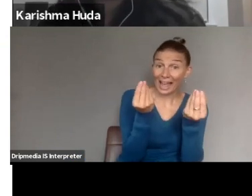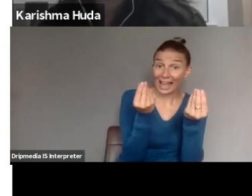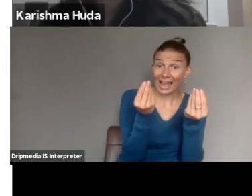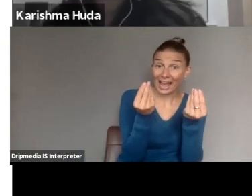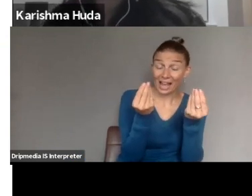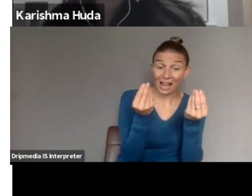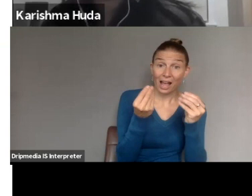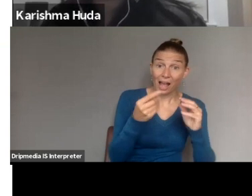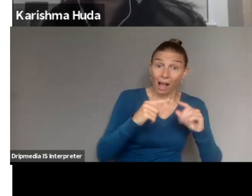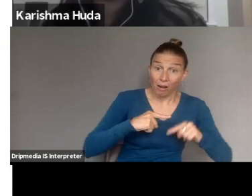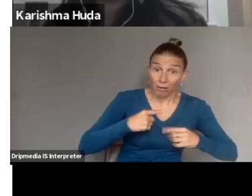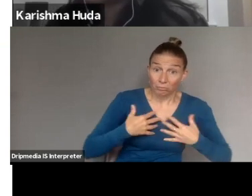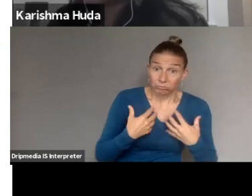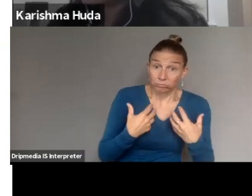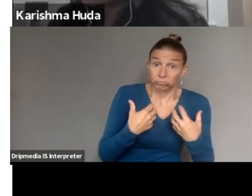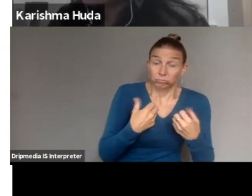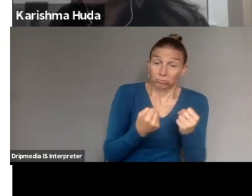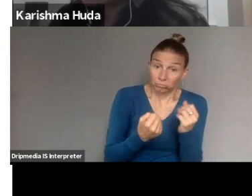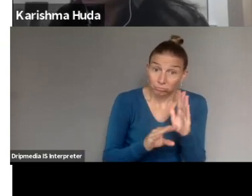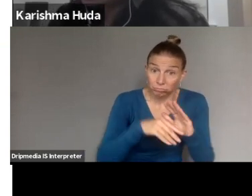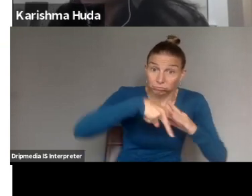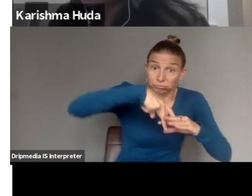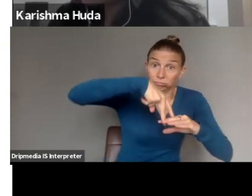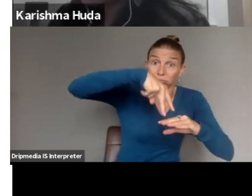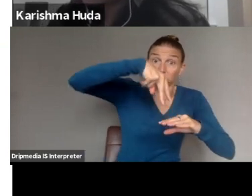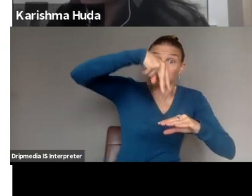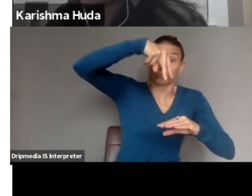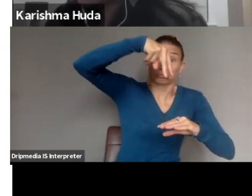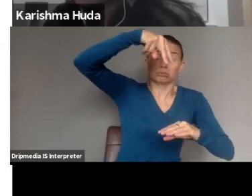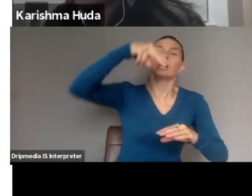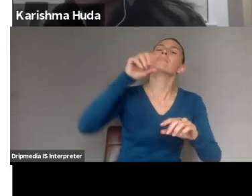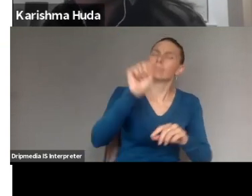but also systematically more inclusive. So the first of those recommendations